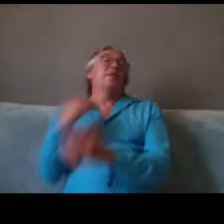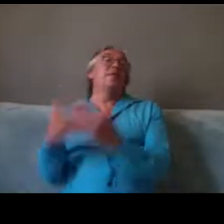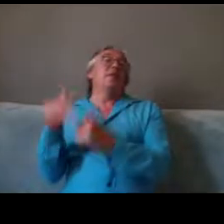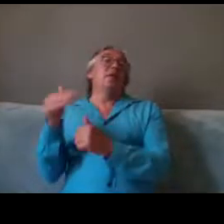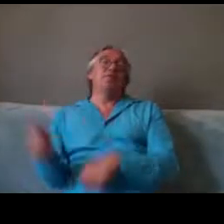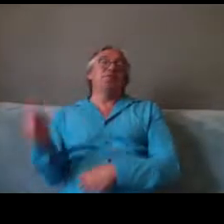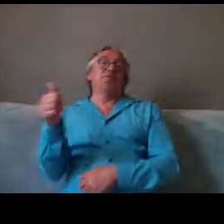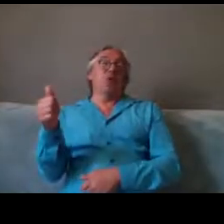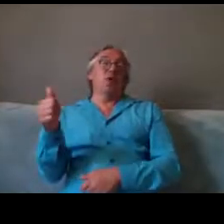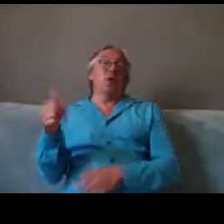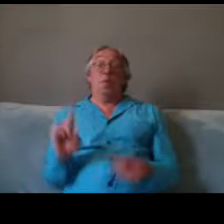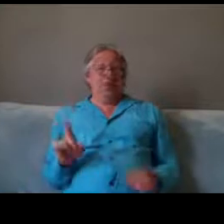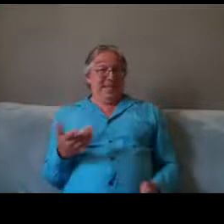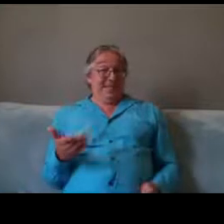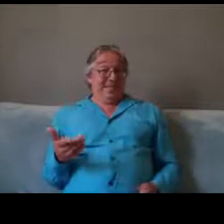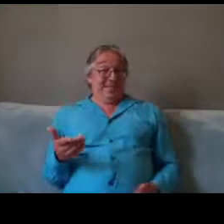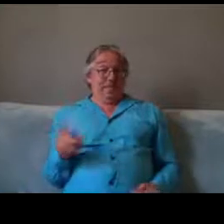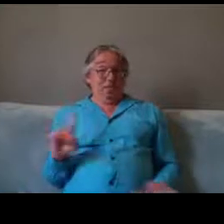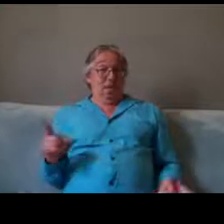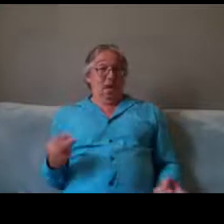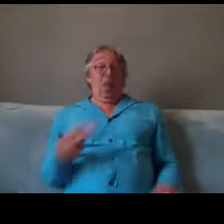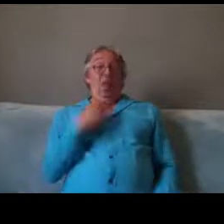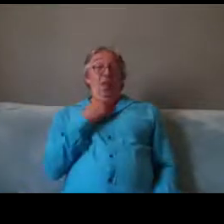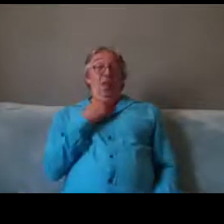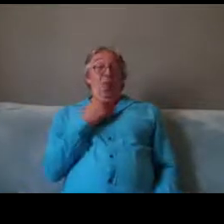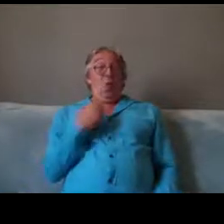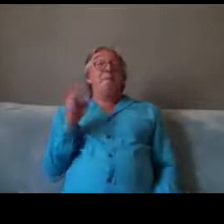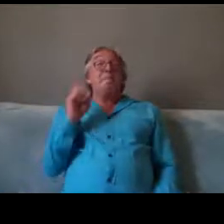that the key criteria for choosing a university to go to,